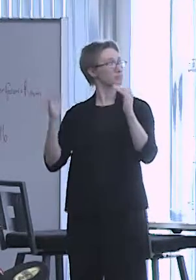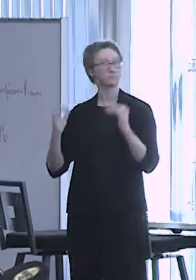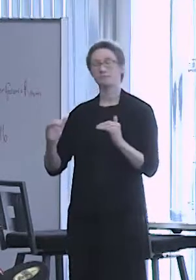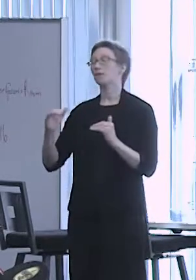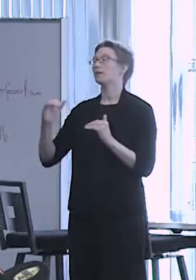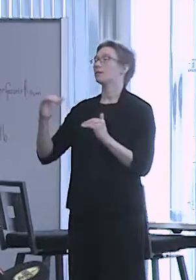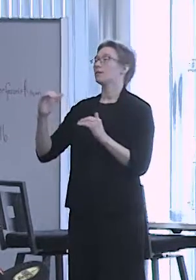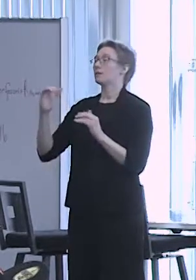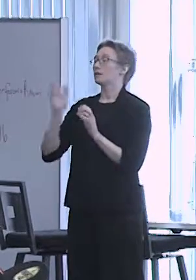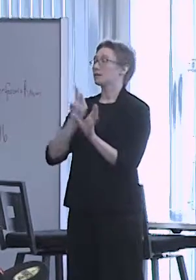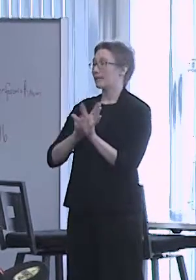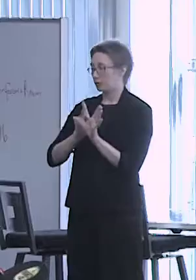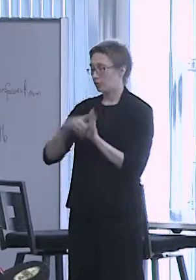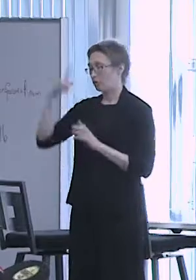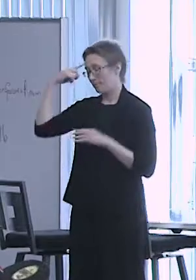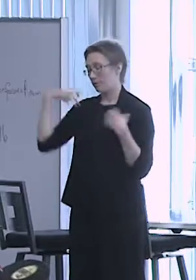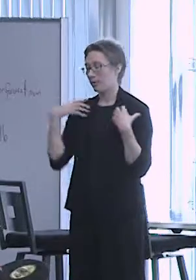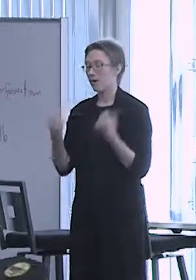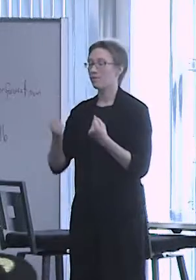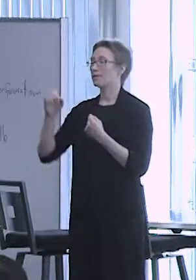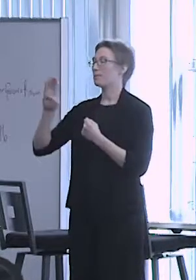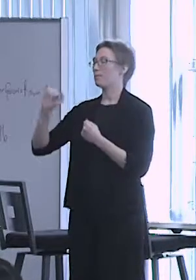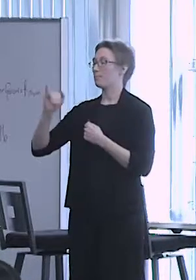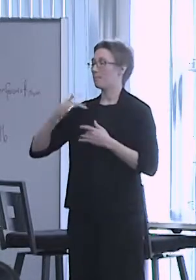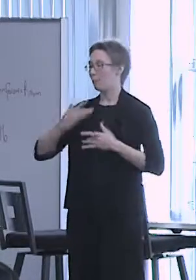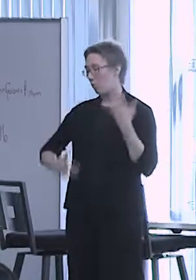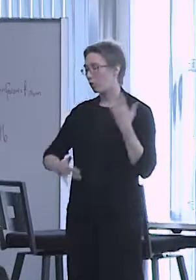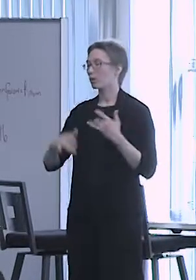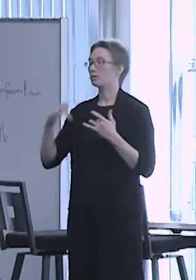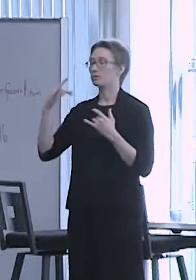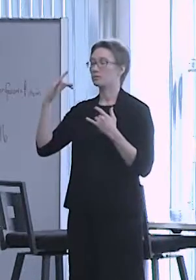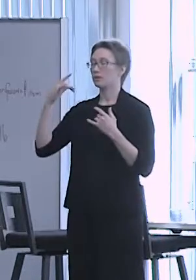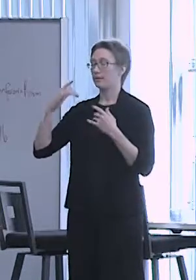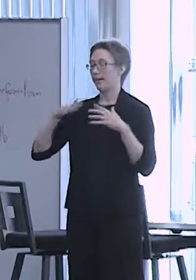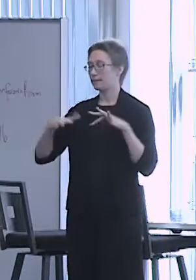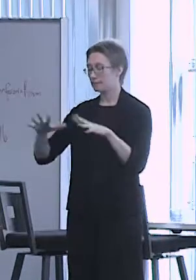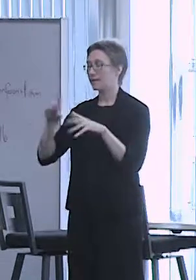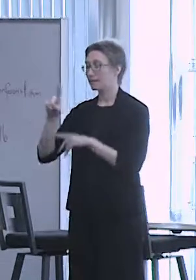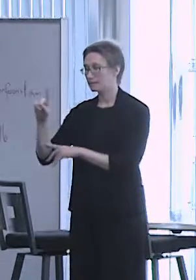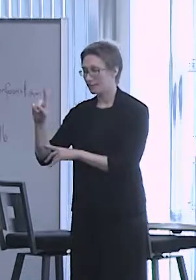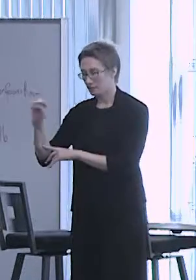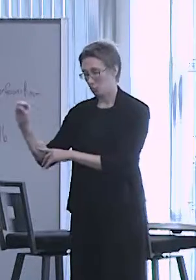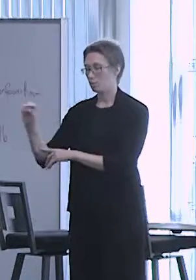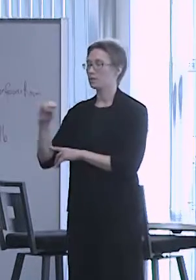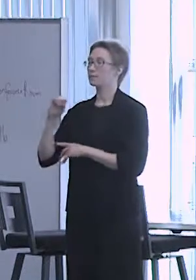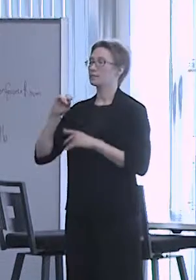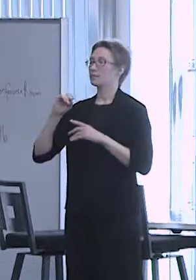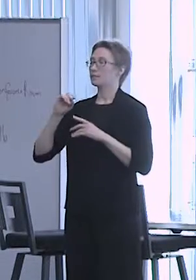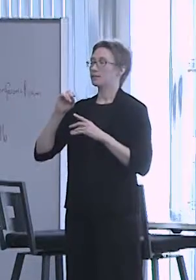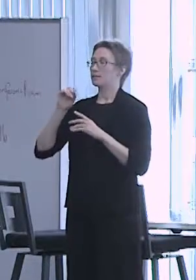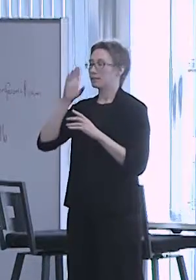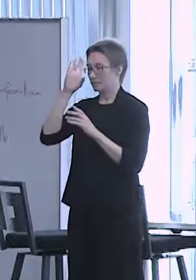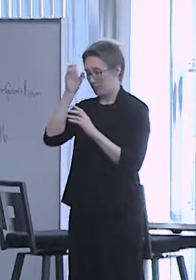PTSD, borderline personality disorder, anxiety disorders, schizophrenia, disassociative disorders, and transgender.